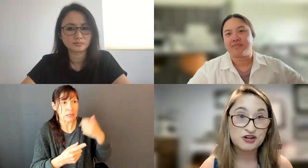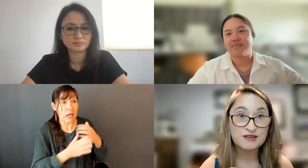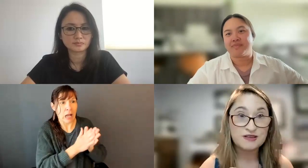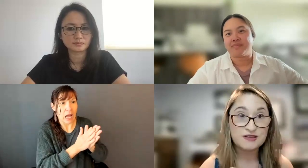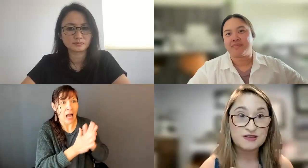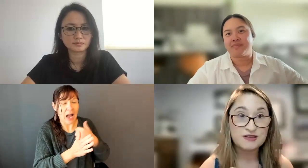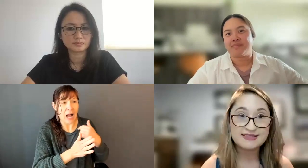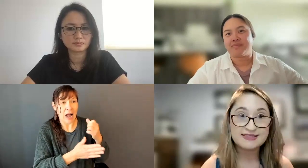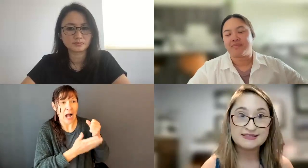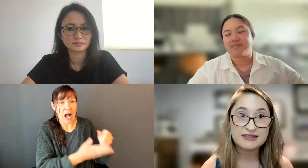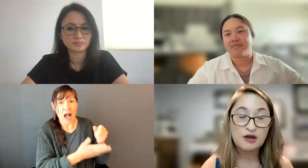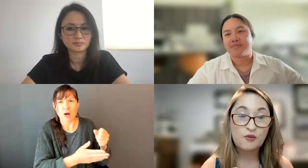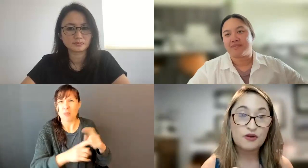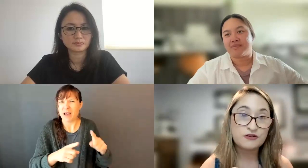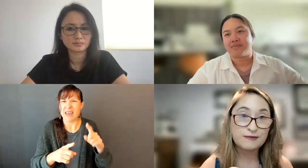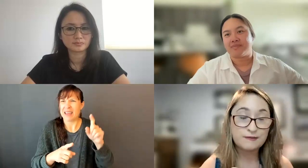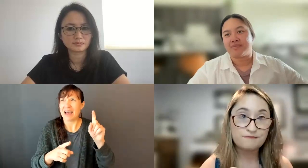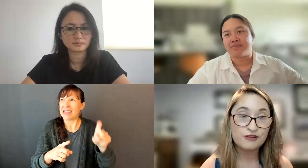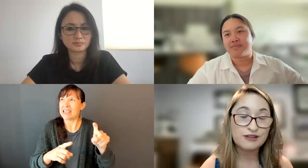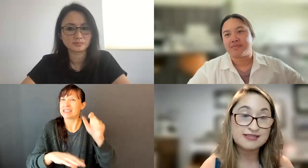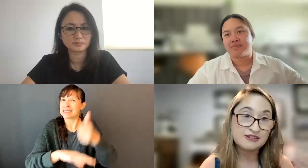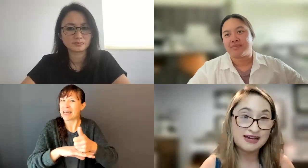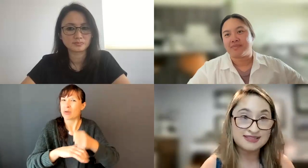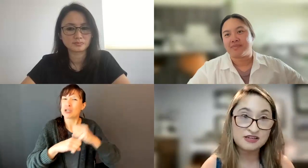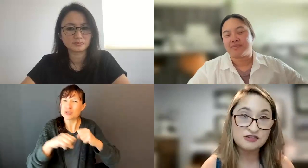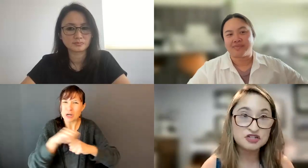and the processes, whether it relates to execution,